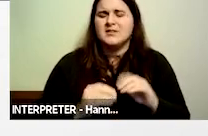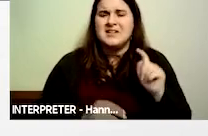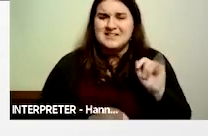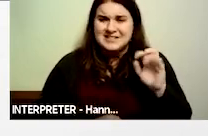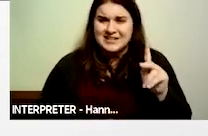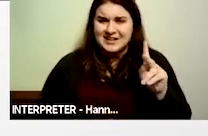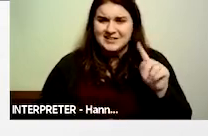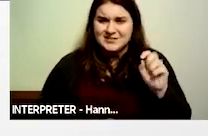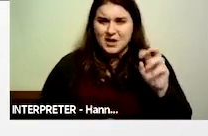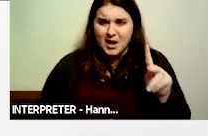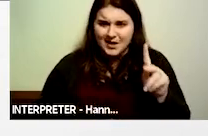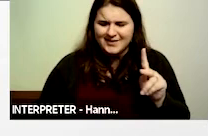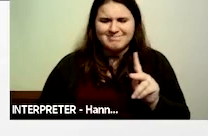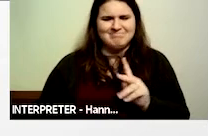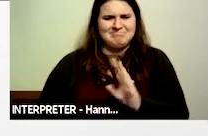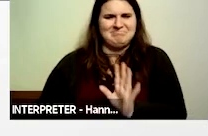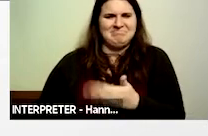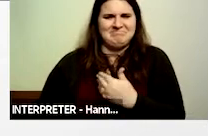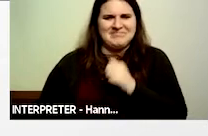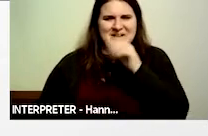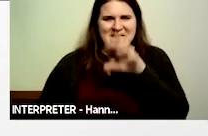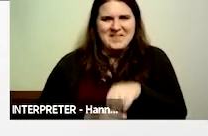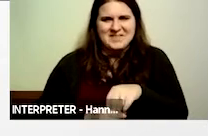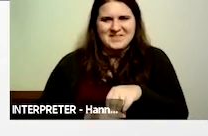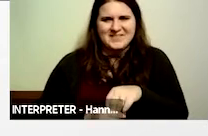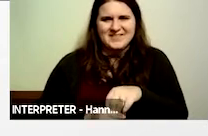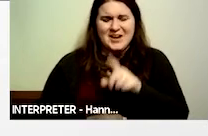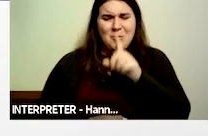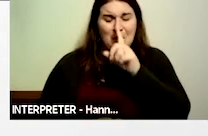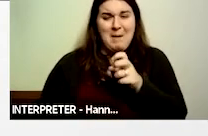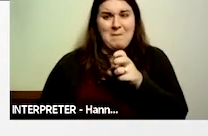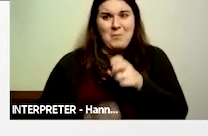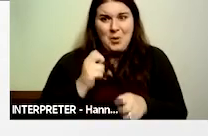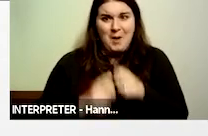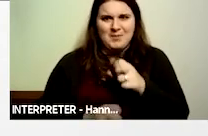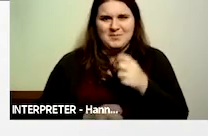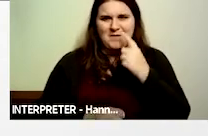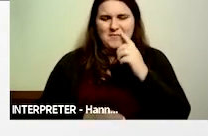Either way, because it is so problematic in terms of cyber security, but I also